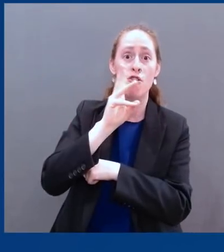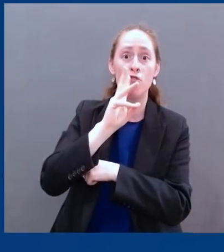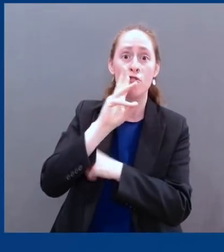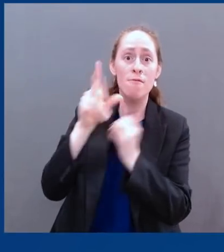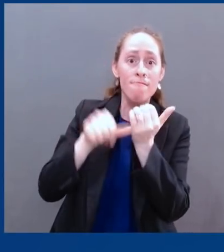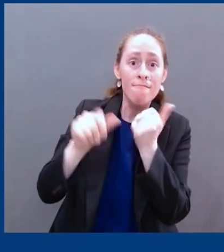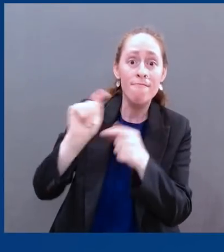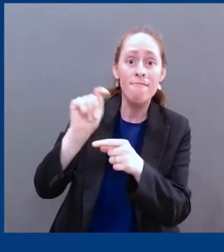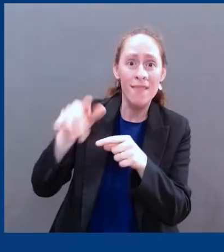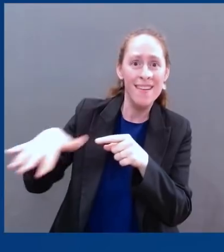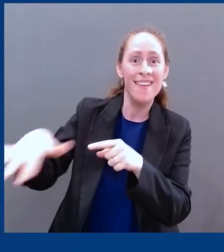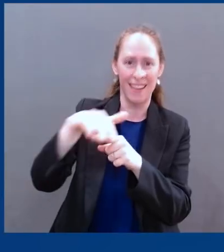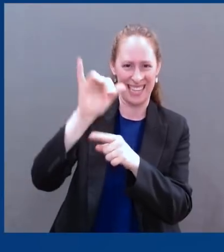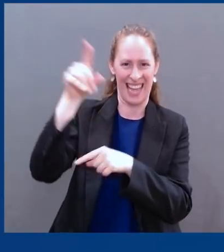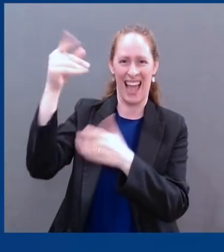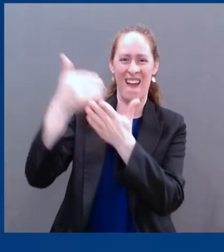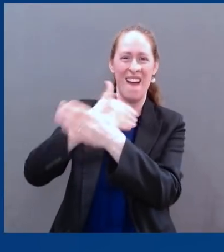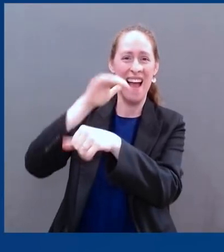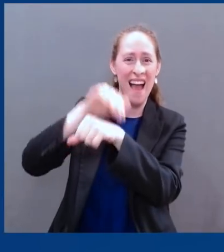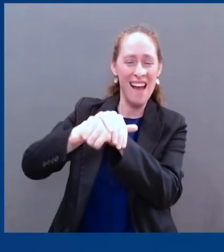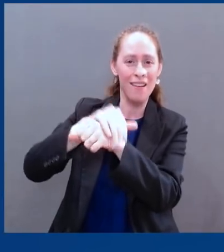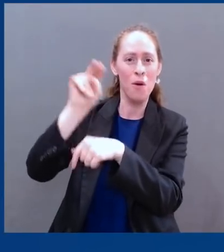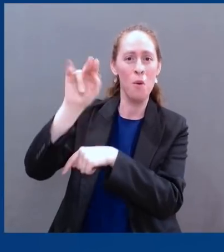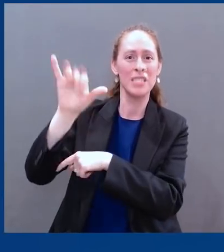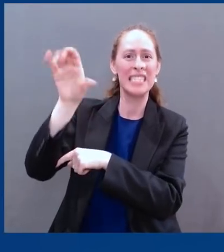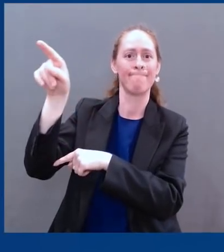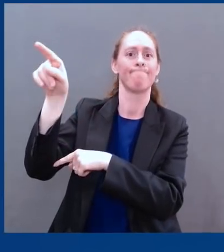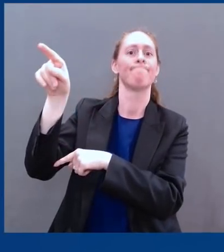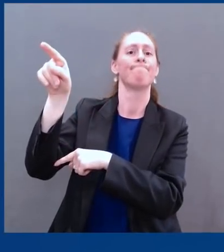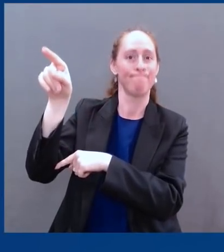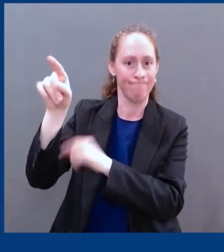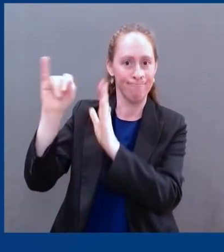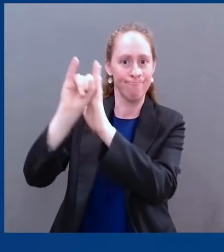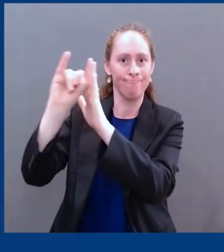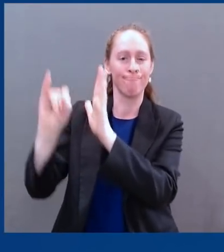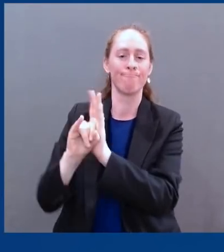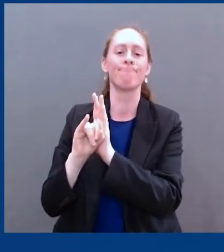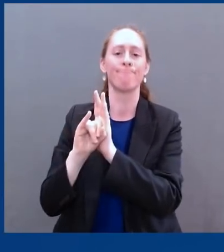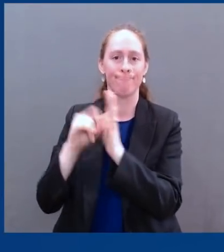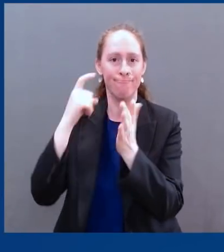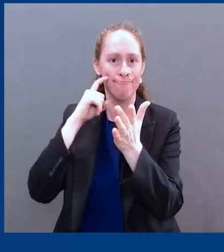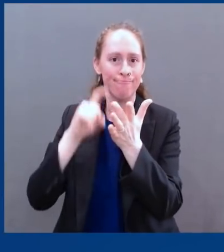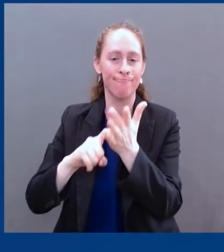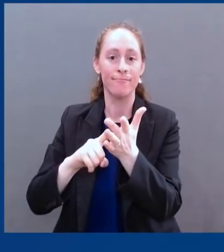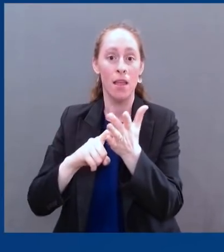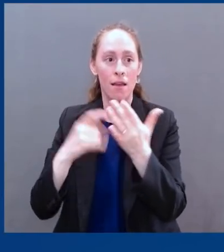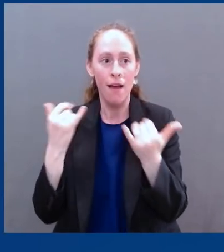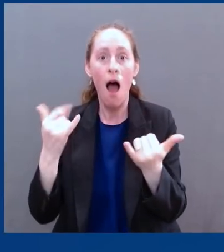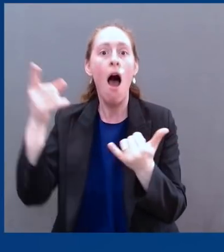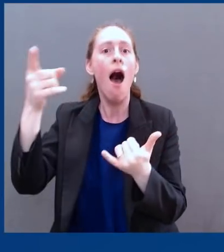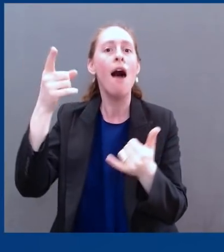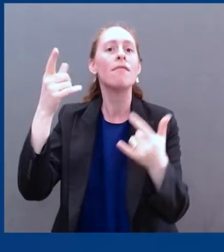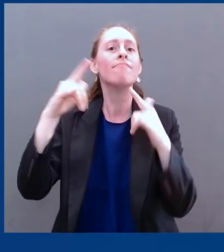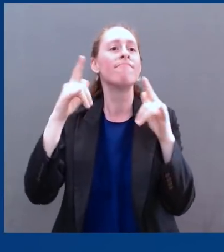where we are now seeing increases in cases and some increased hospitalizations. But I want to emphasize that these upticks